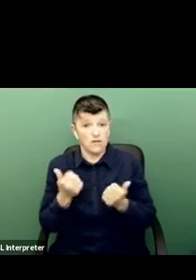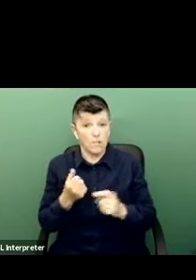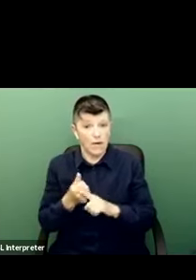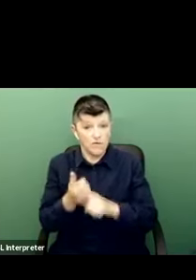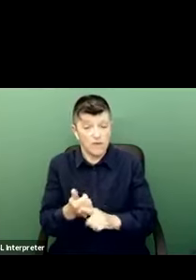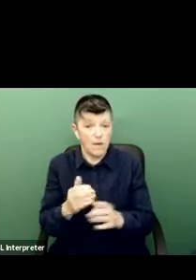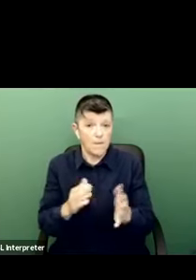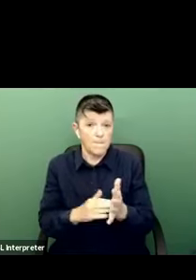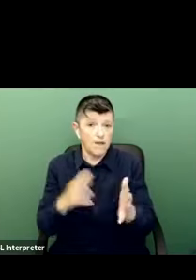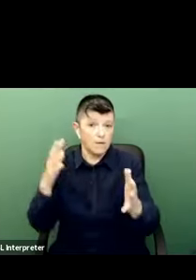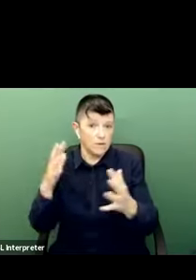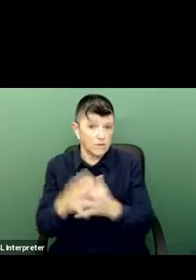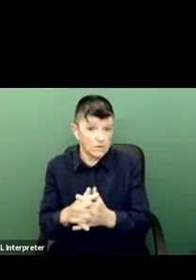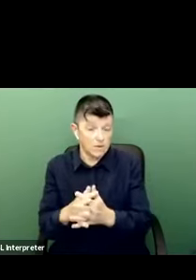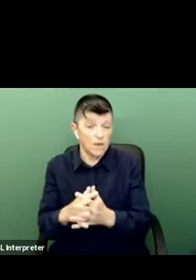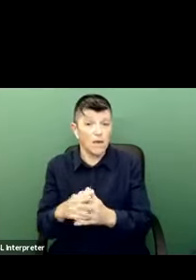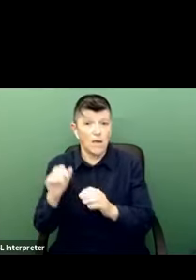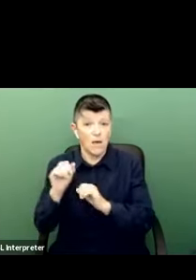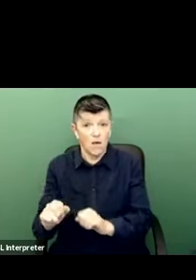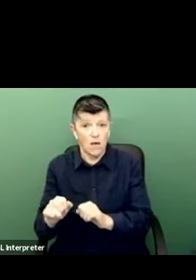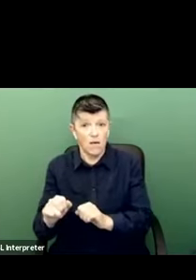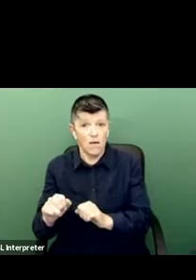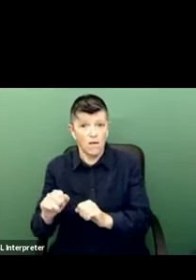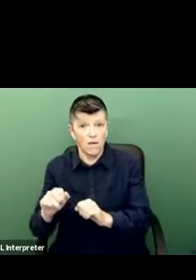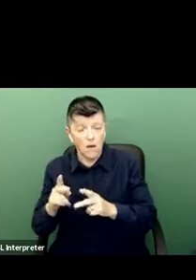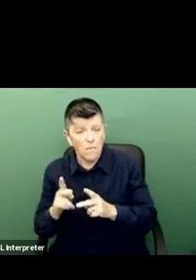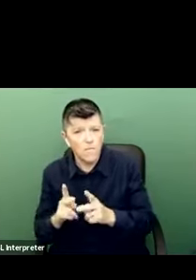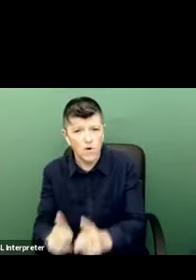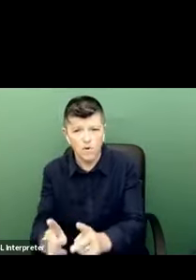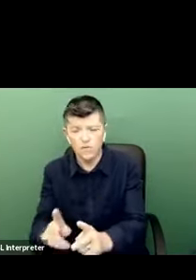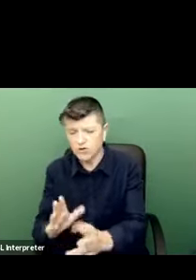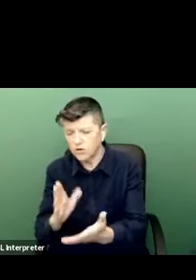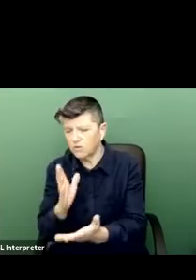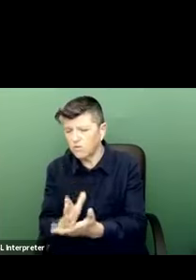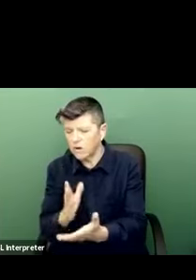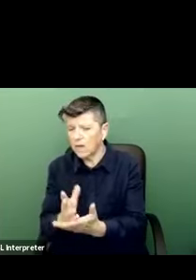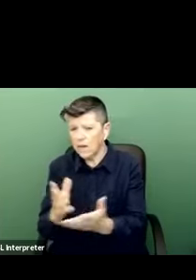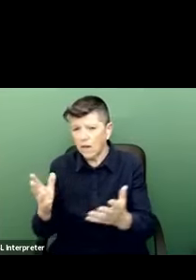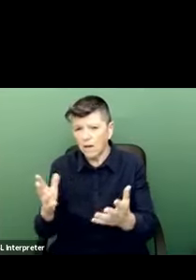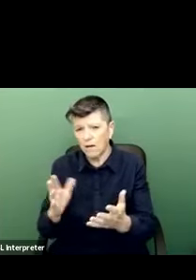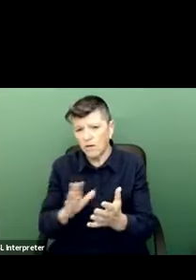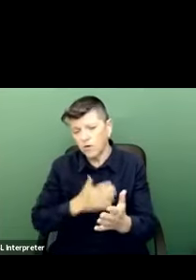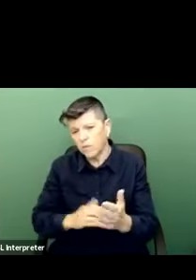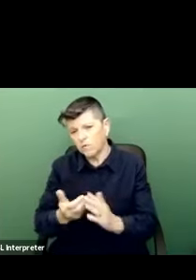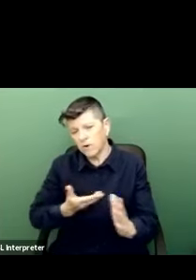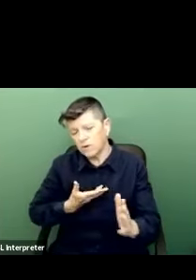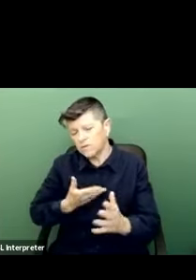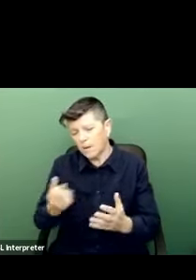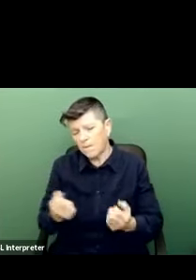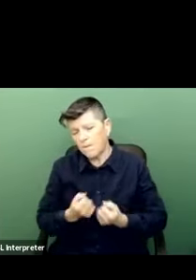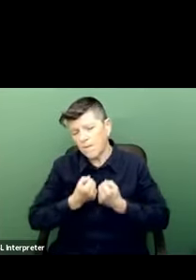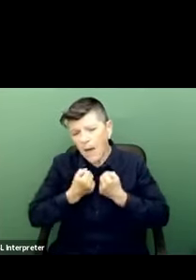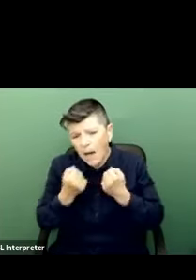that all have widespread appeal but defer in their important human freedoms. The subject the